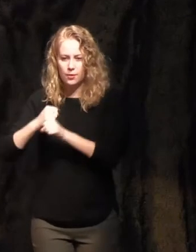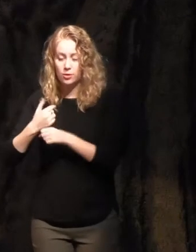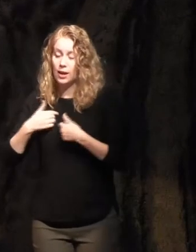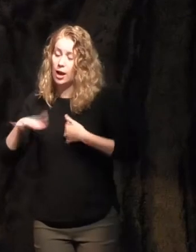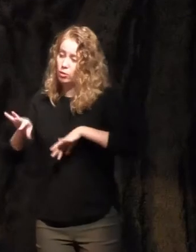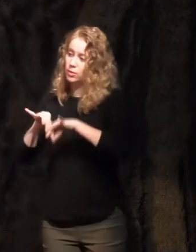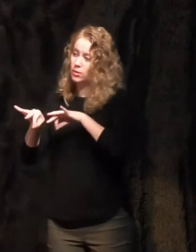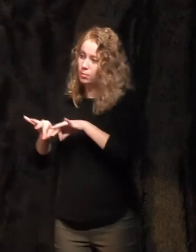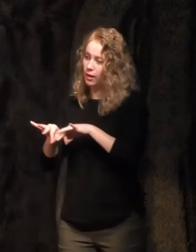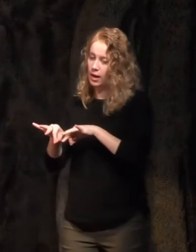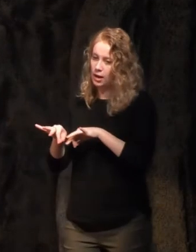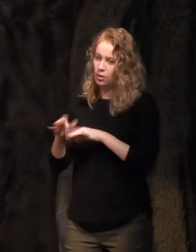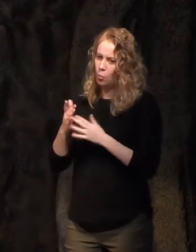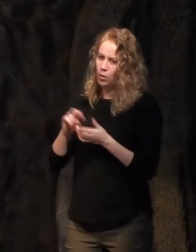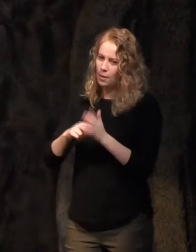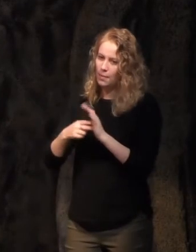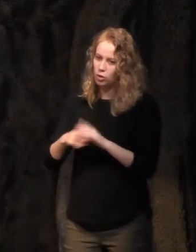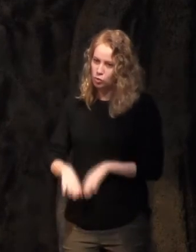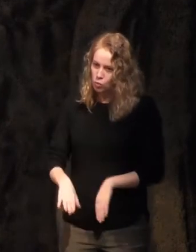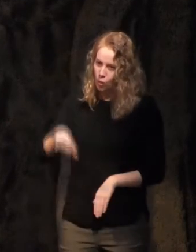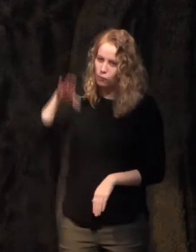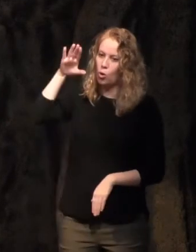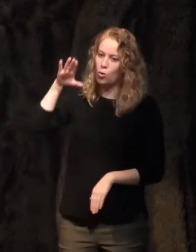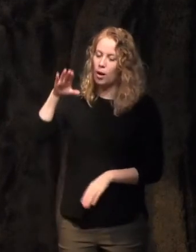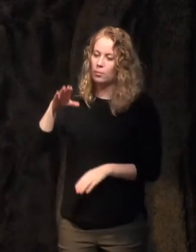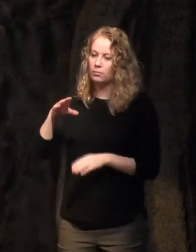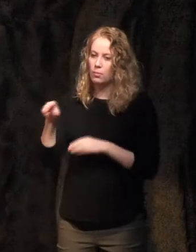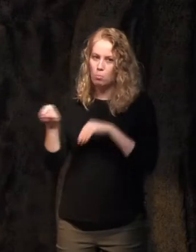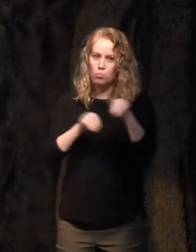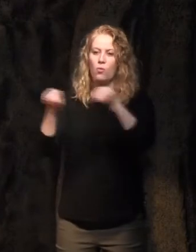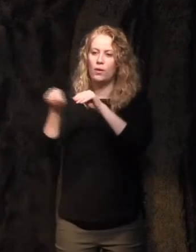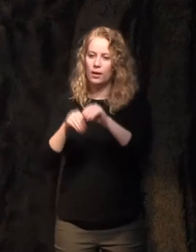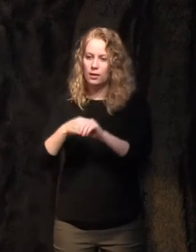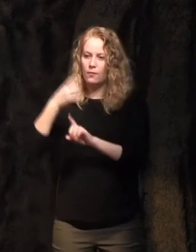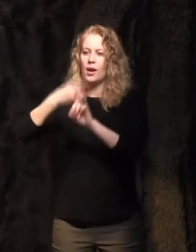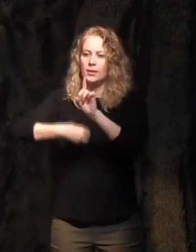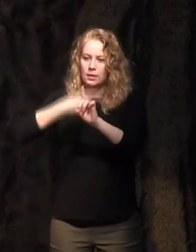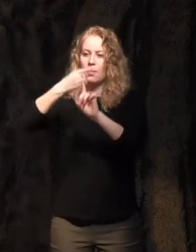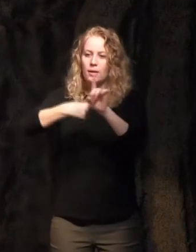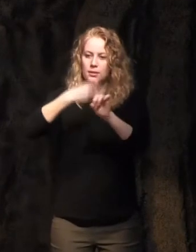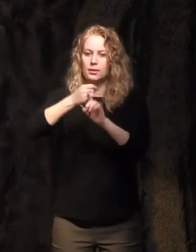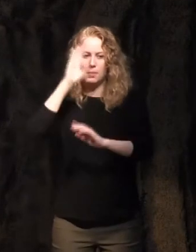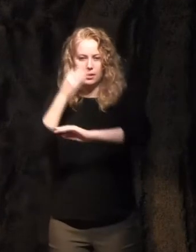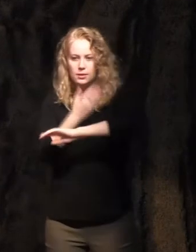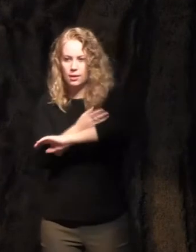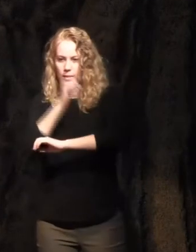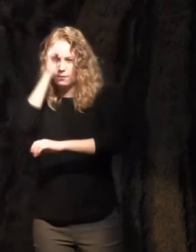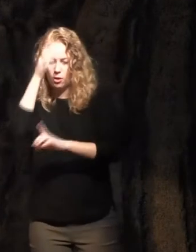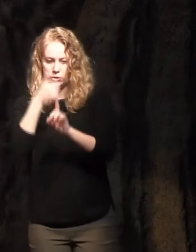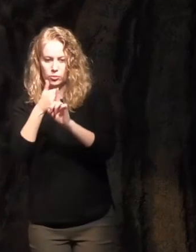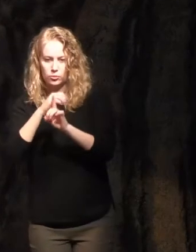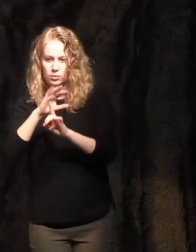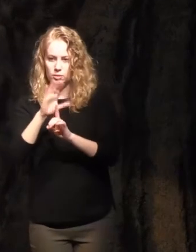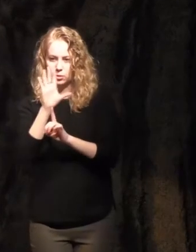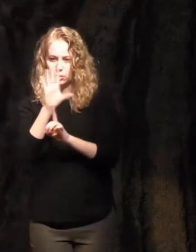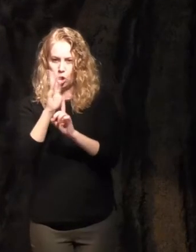what it meant to have grown up, moving every 18 months. Be the son of a father whose culture is completely different than mine